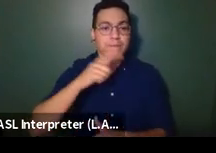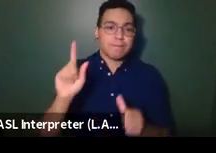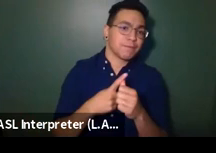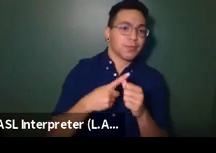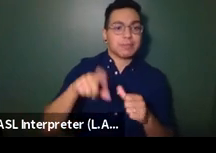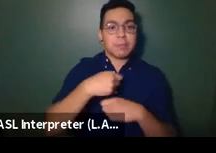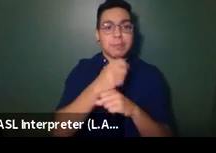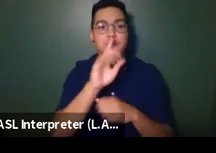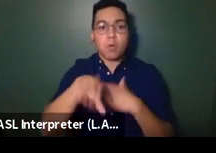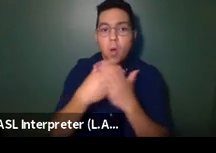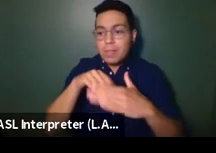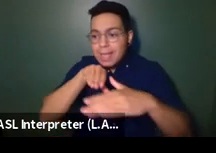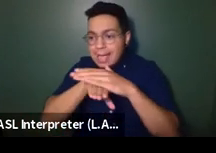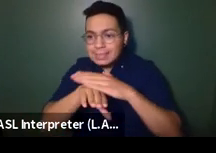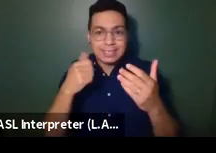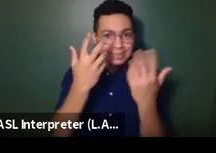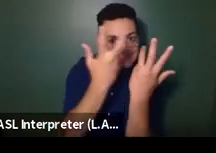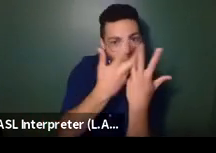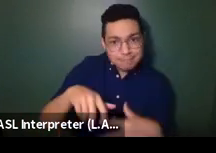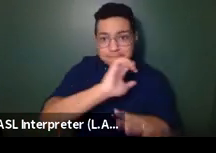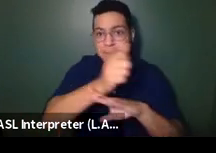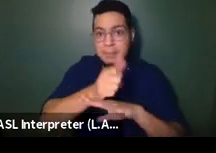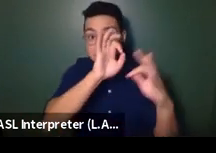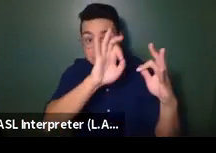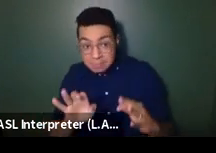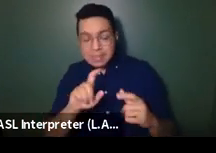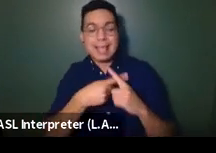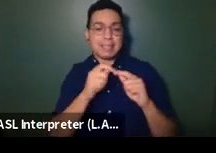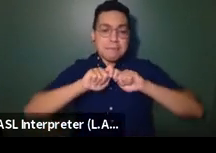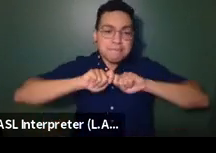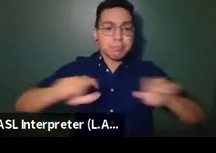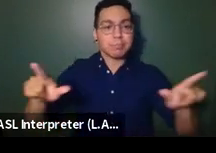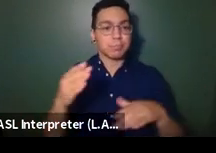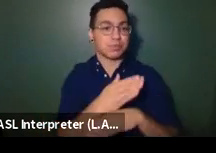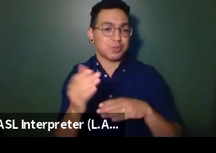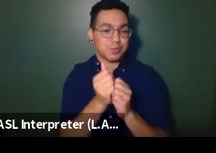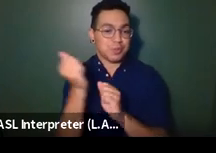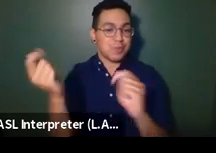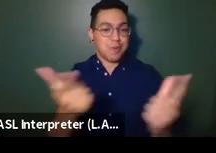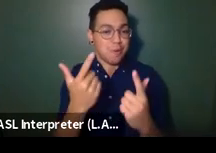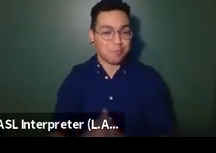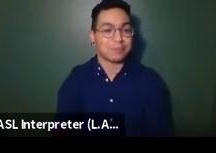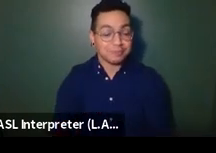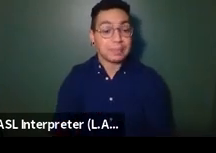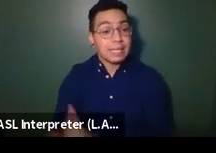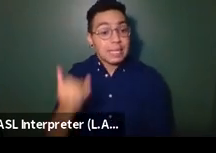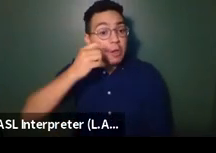ESD 189 - Amy Colburn: All the accessibility stuff figured out, make sure it's good to go. And then it'll be shared out if you can use the Q AMP. A. So we've